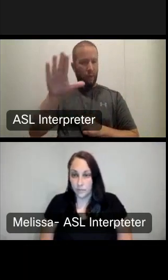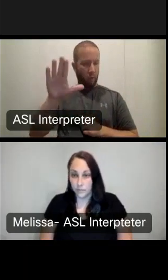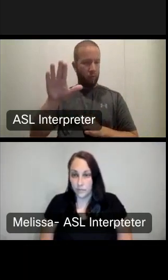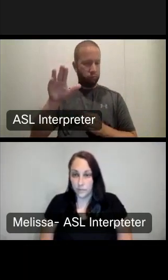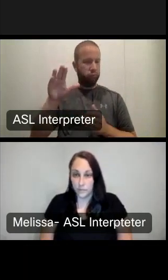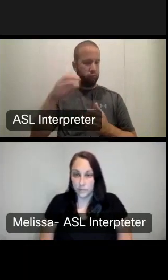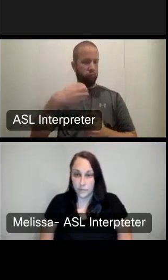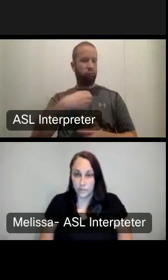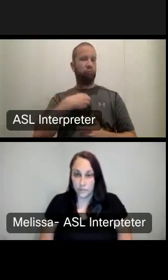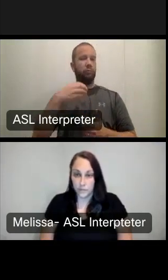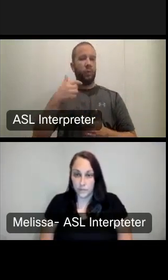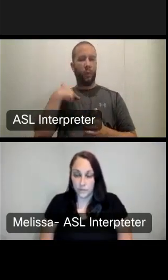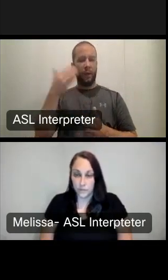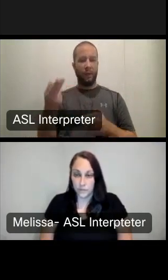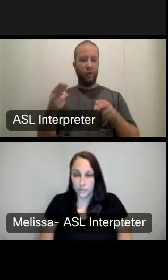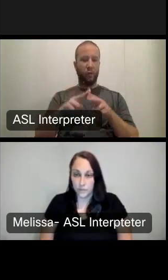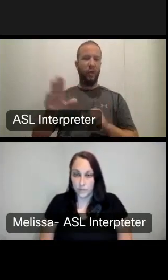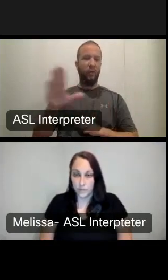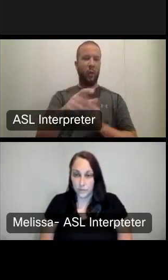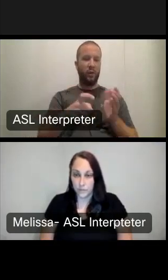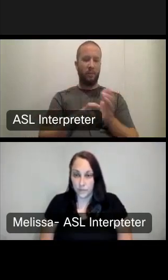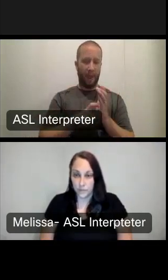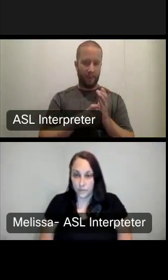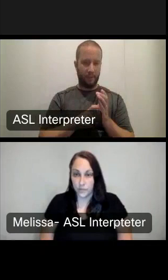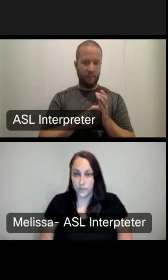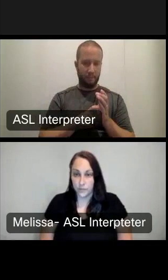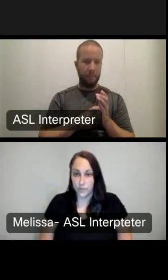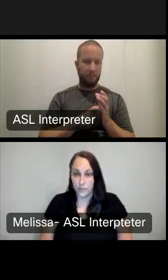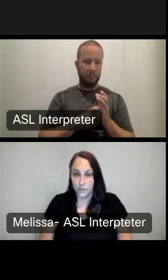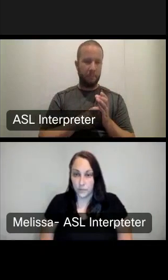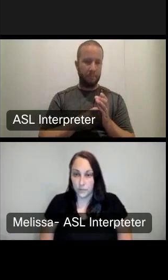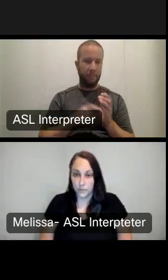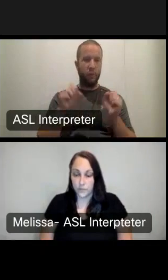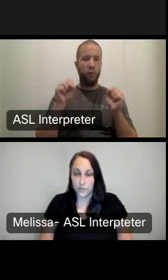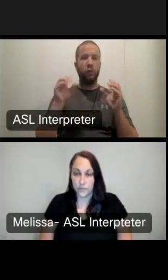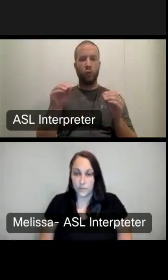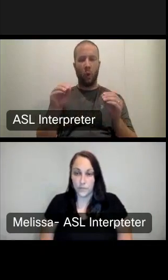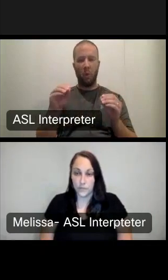in demand for service right the service that was there was was no longer sufficient